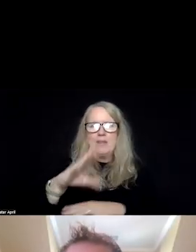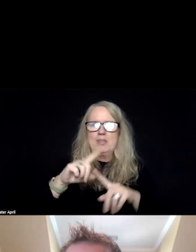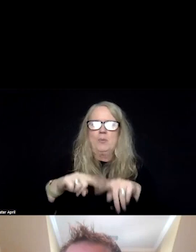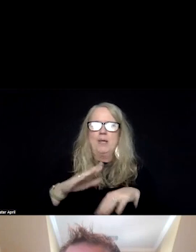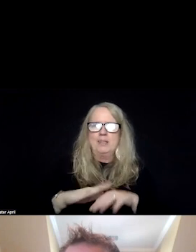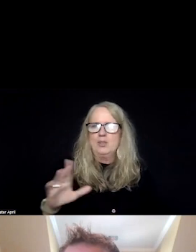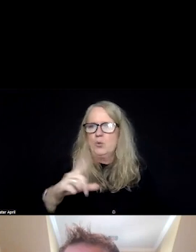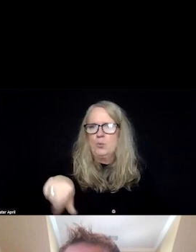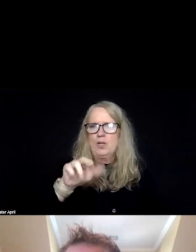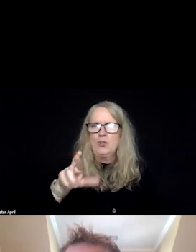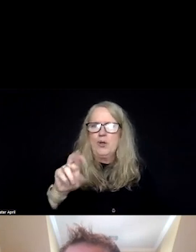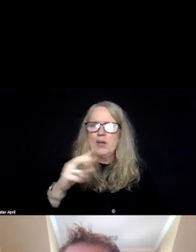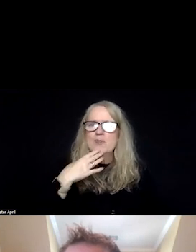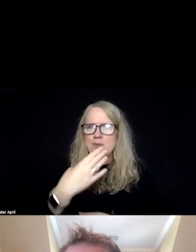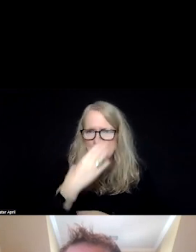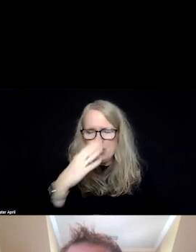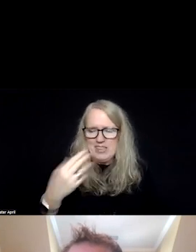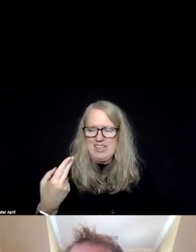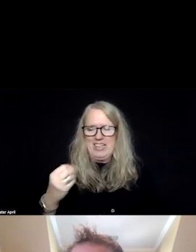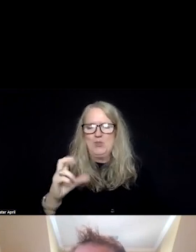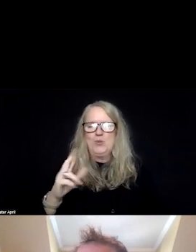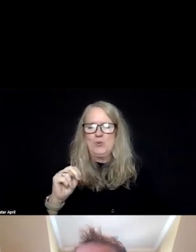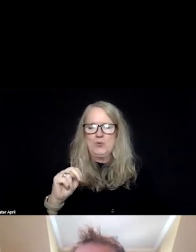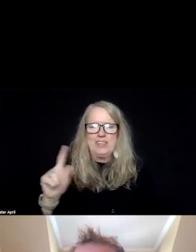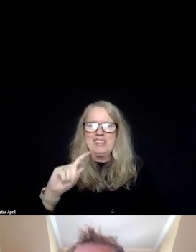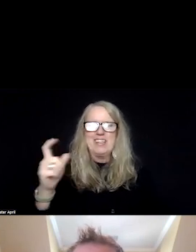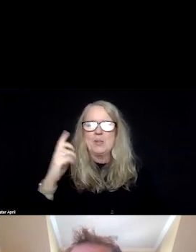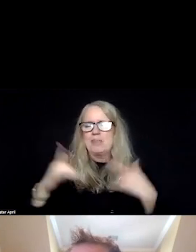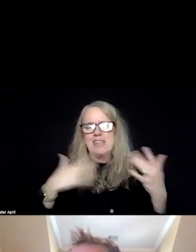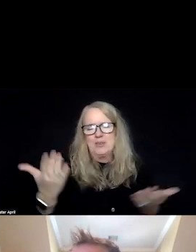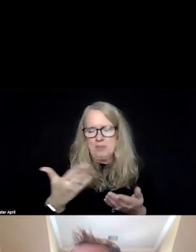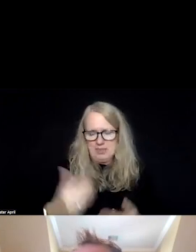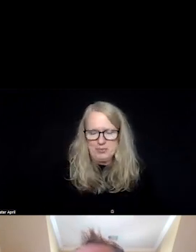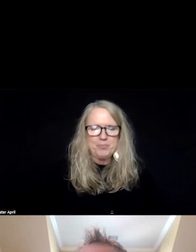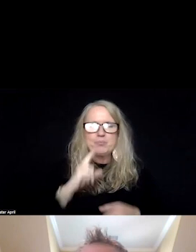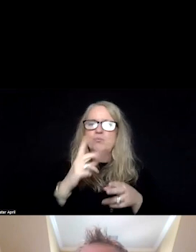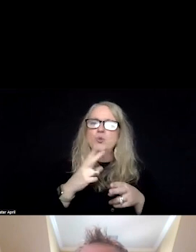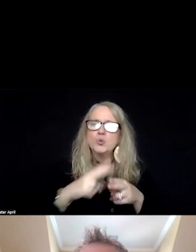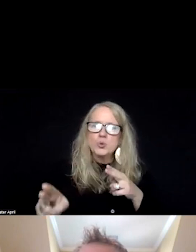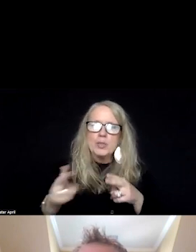ARE. GOOD MORNING FROM TEXAS. I WANTED TO PROVIDE A COUPLE OF